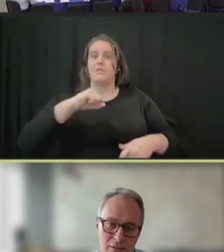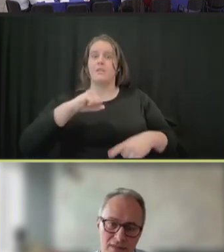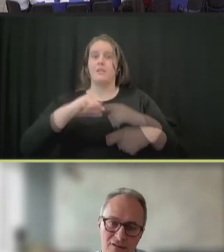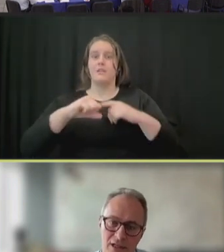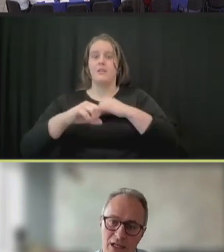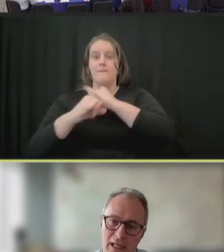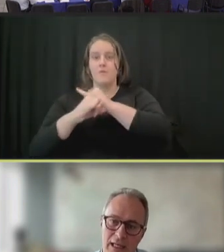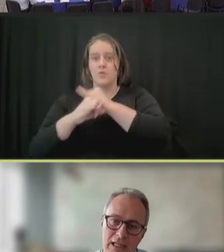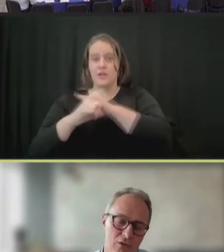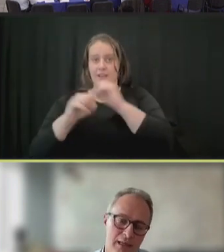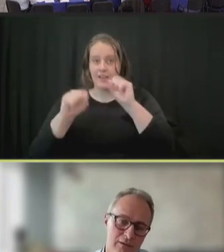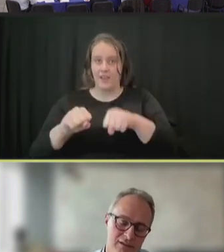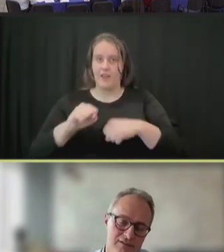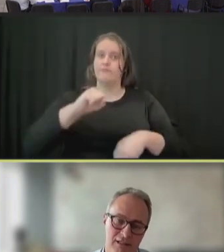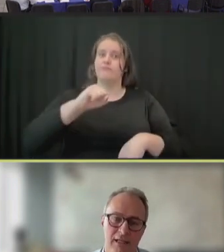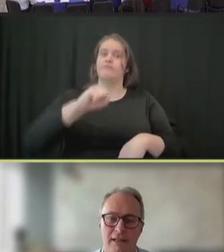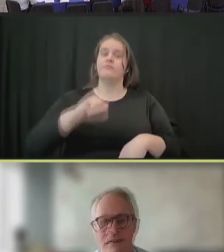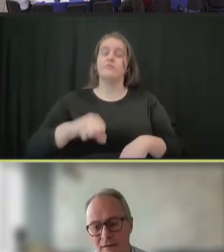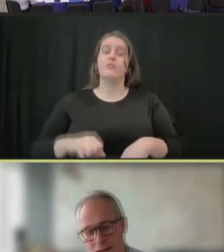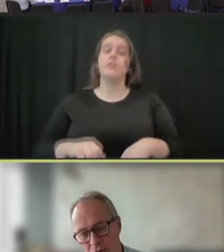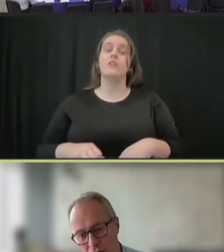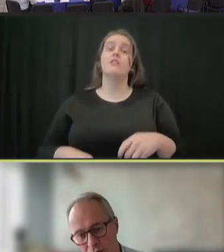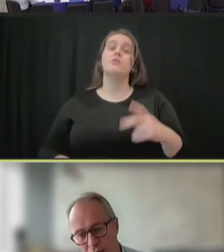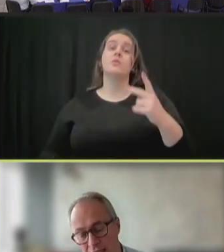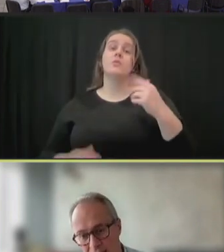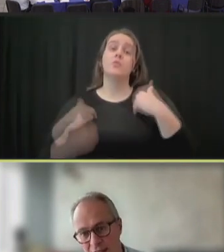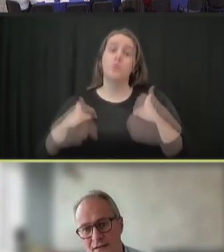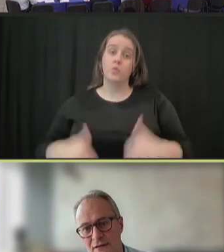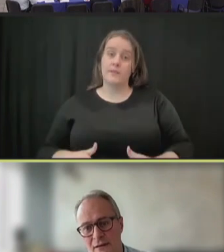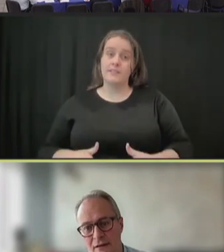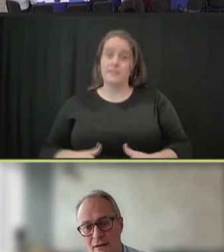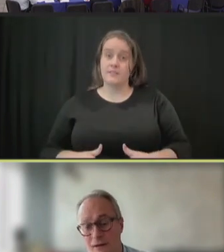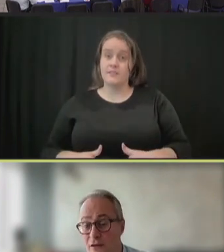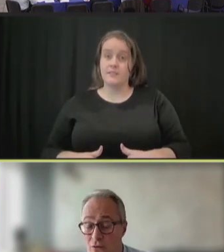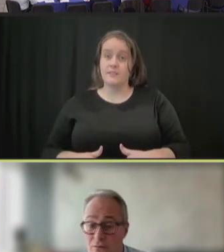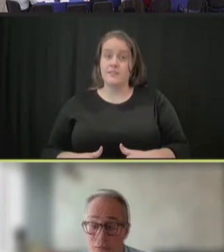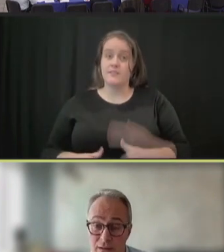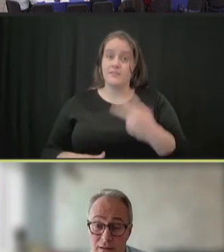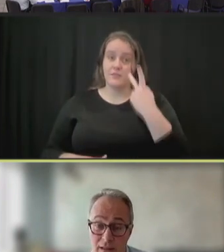please -- in human we see that, you know, indeed, you know,